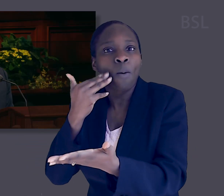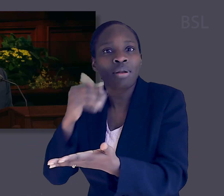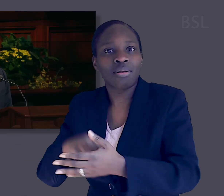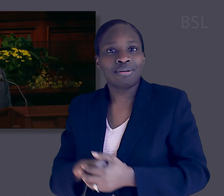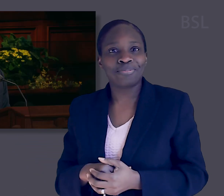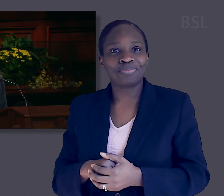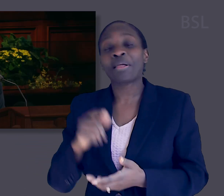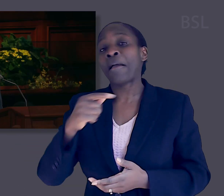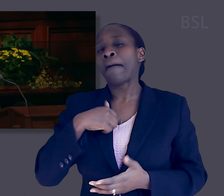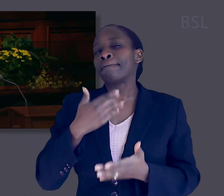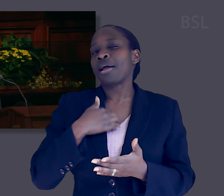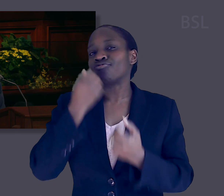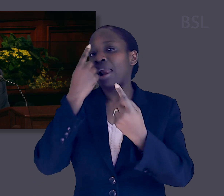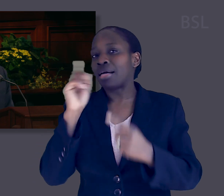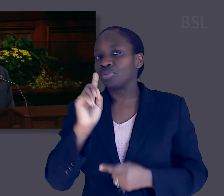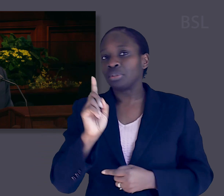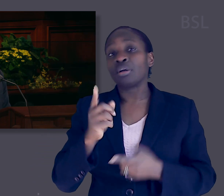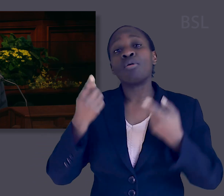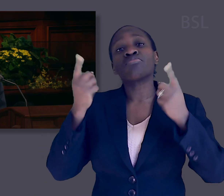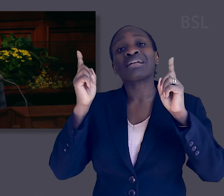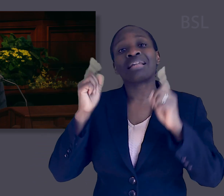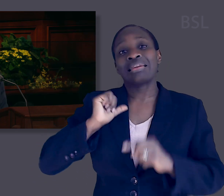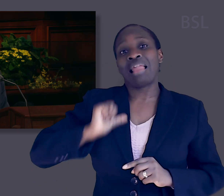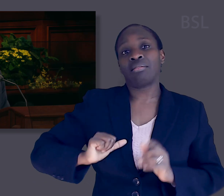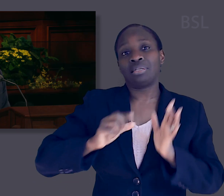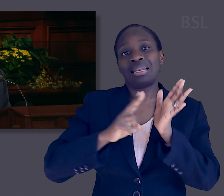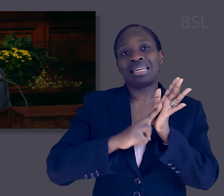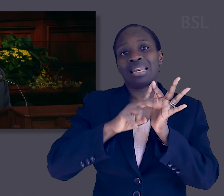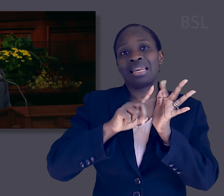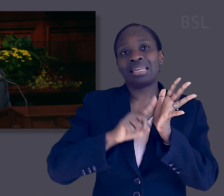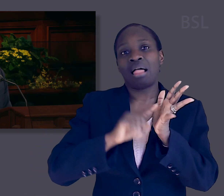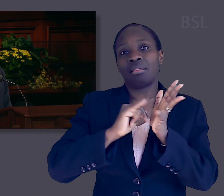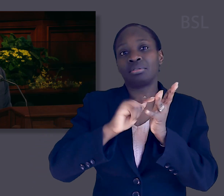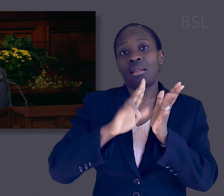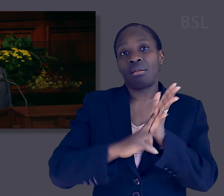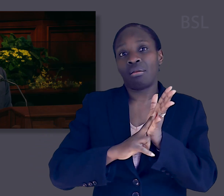I have observed that when President Russell M. Nelson gives a gift of the Book of Mormon to someone not of our faith,